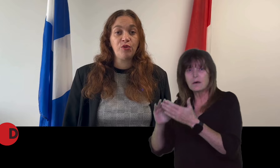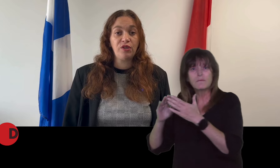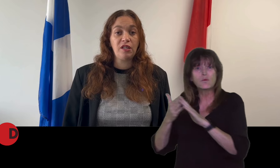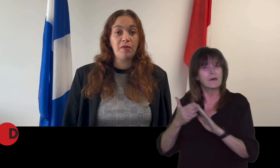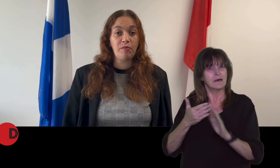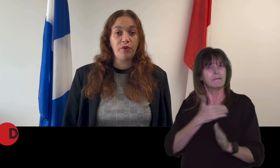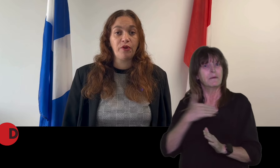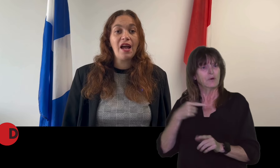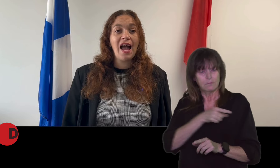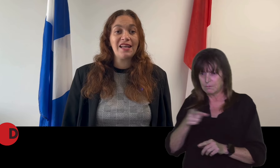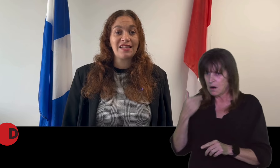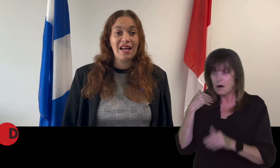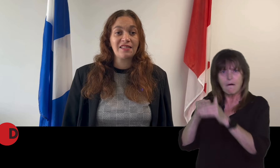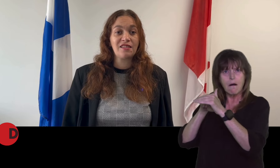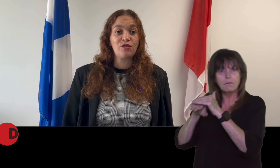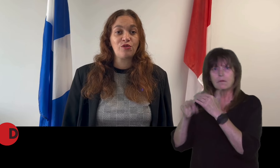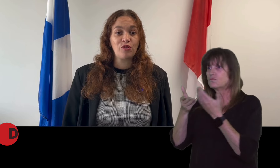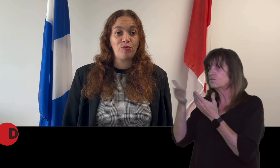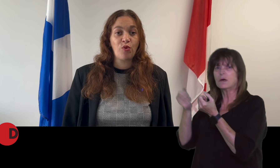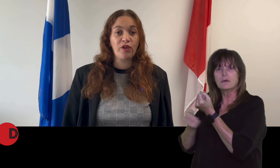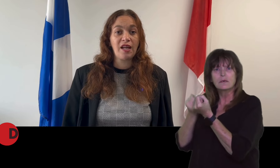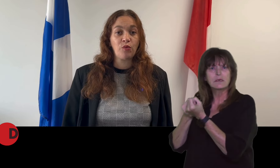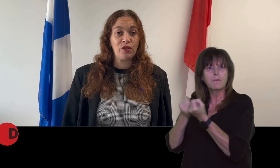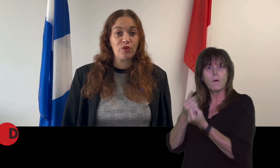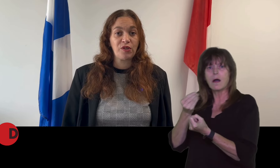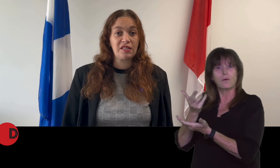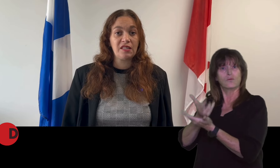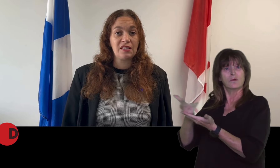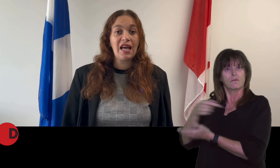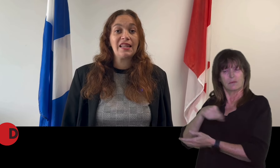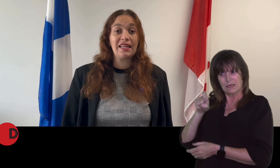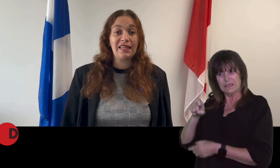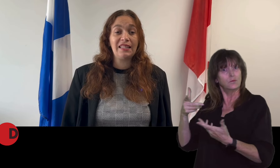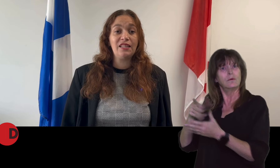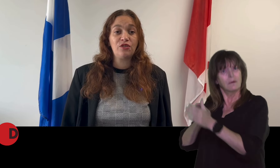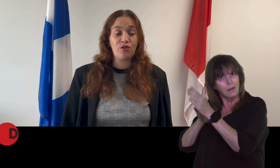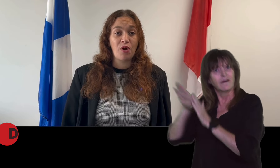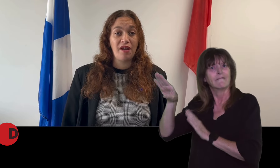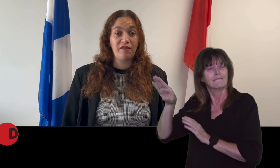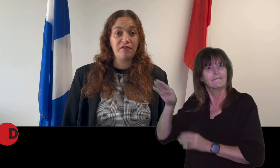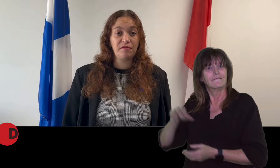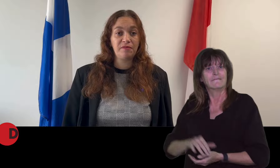community member has access to the support and resources they need to thrive.